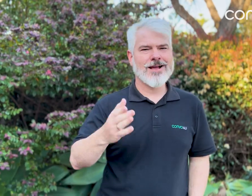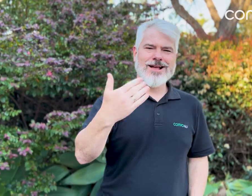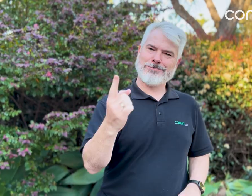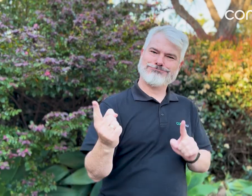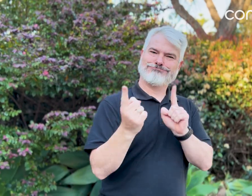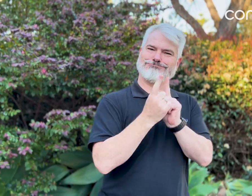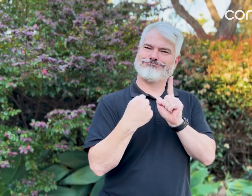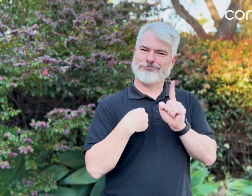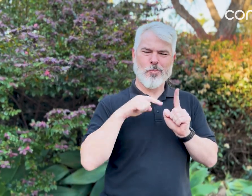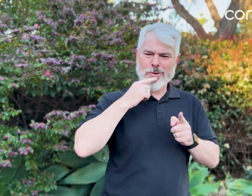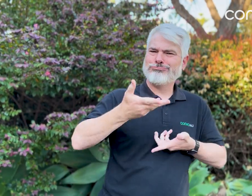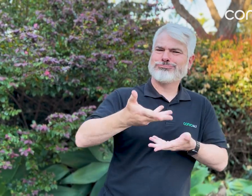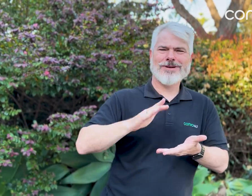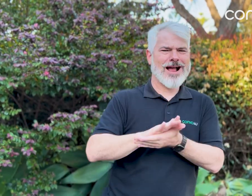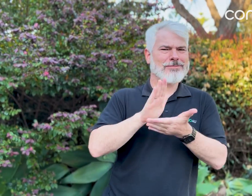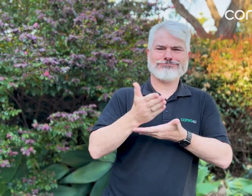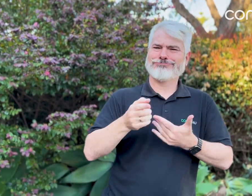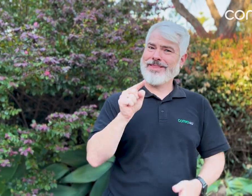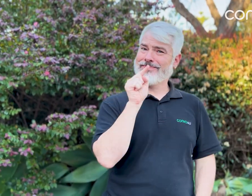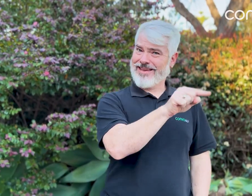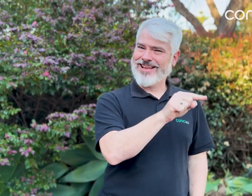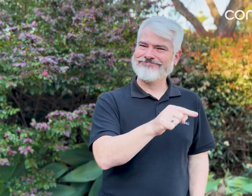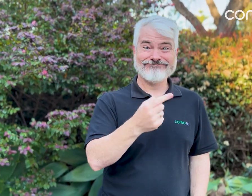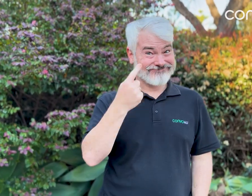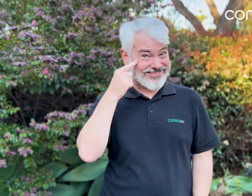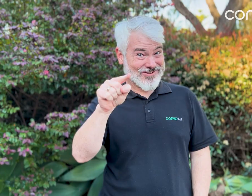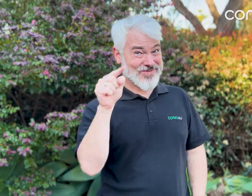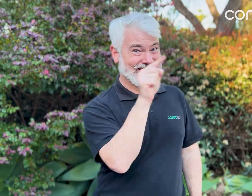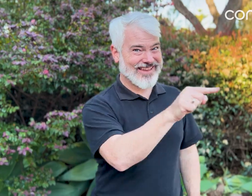don't hesitate to stop by our team. We're here to help! See you there!